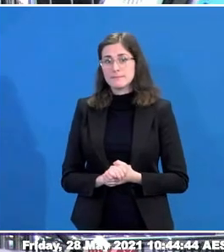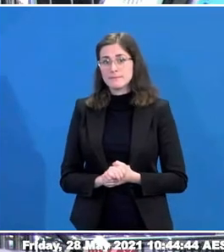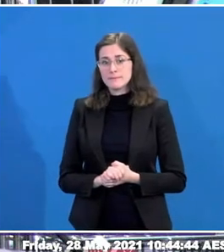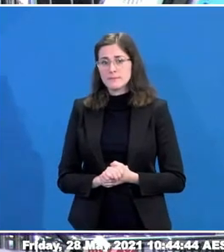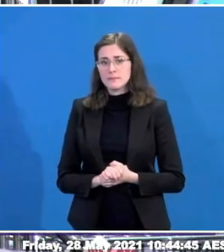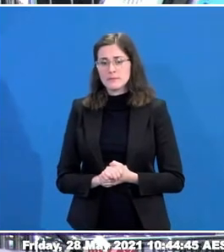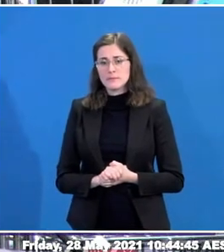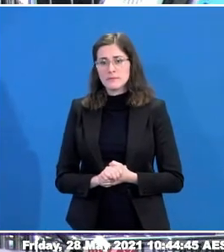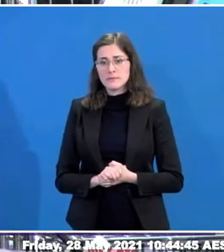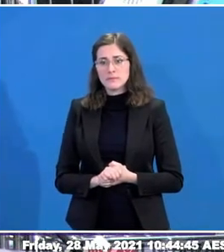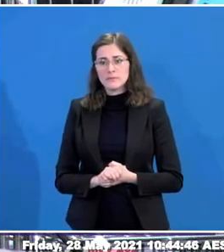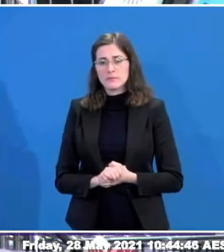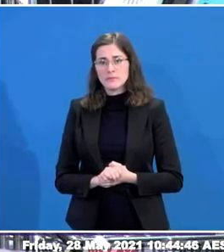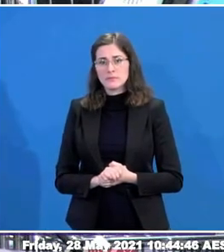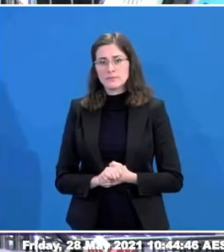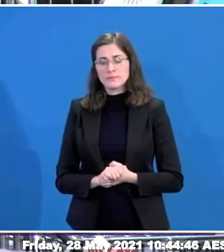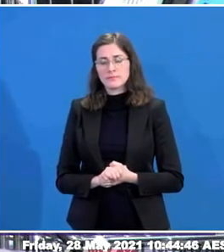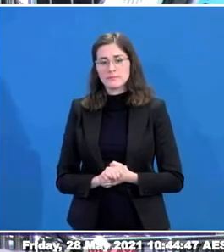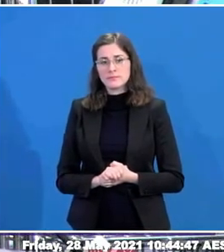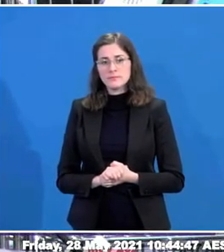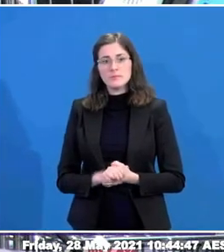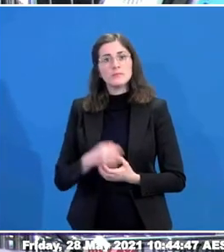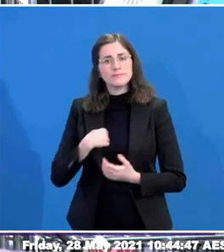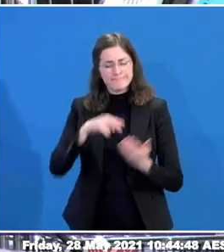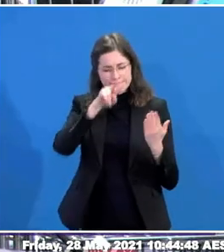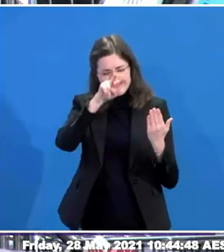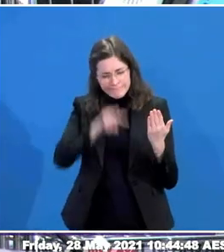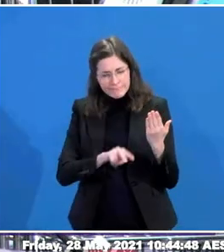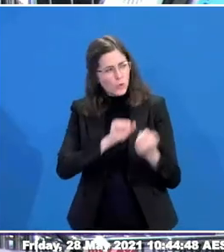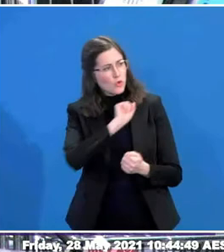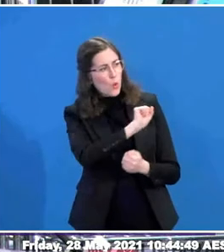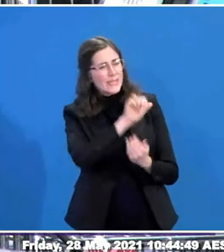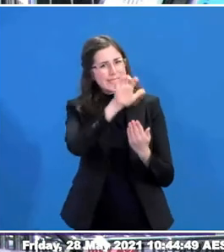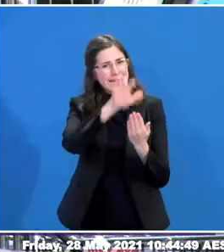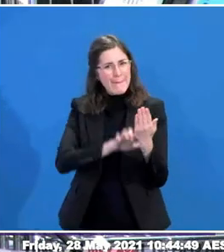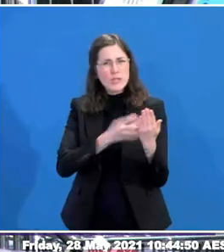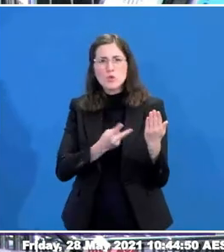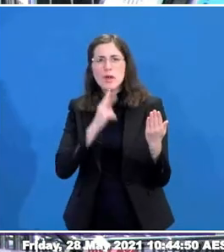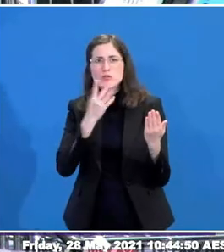Am I right in understanding from reading paragraph 250 that the